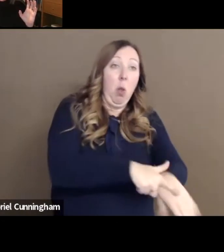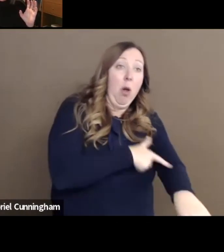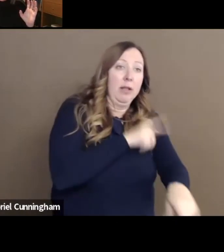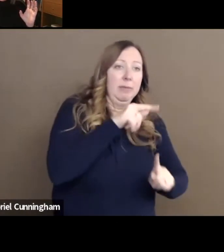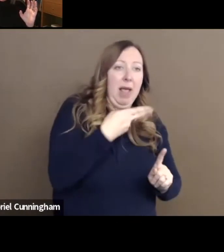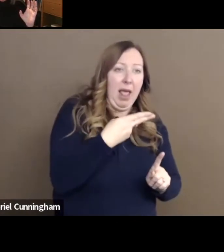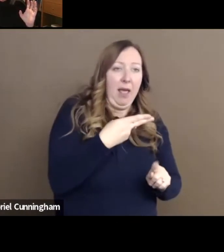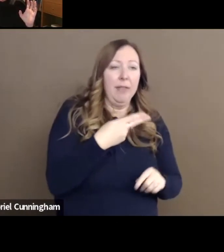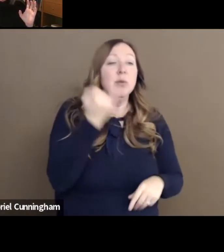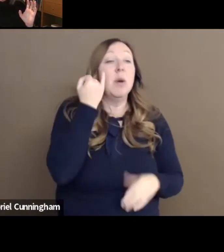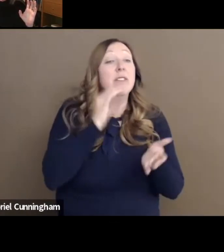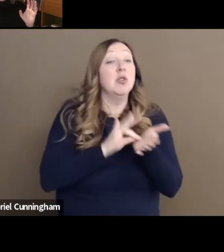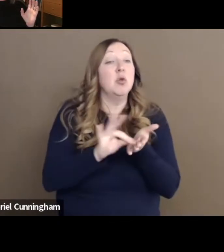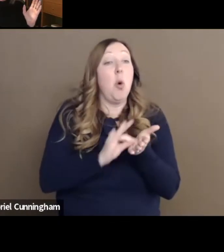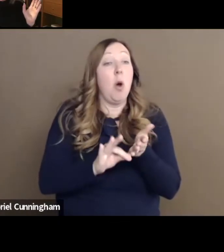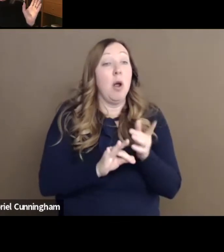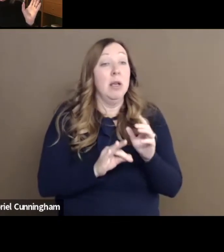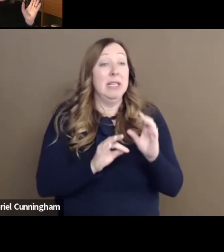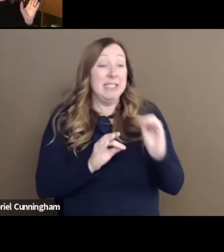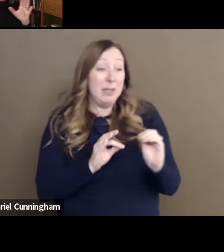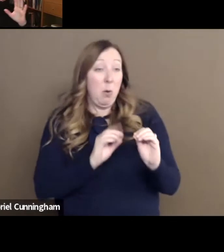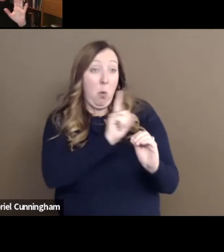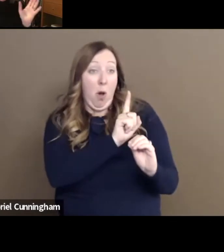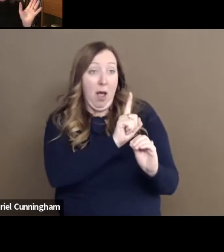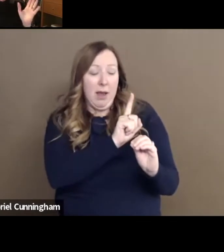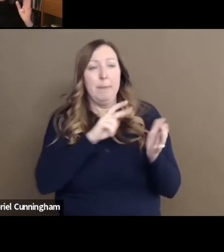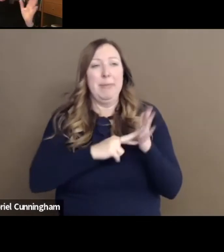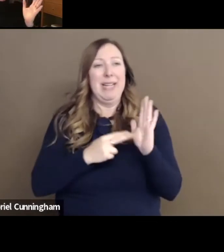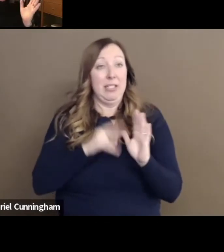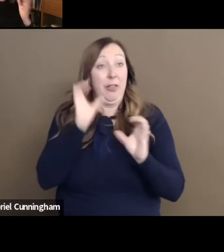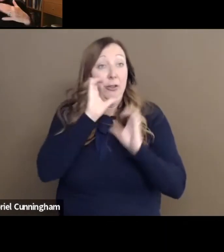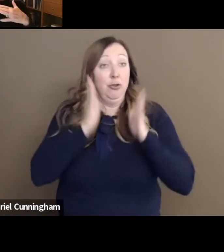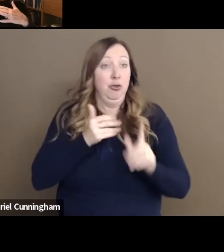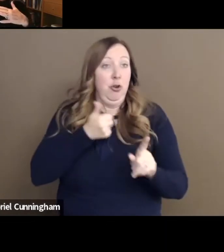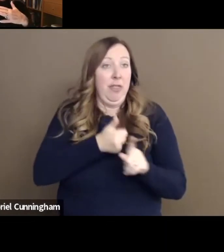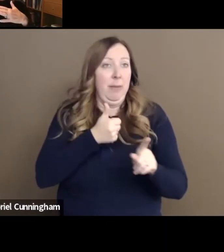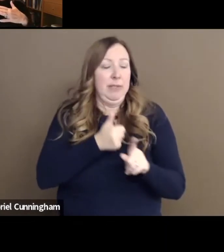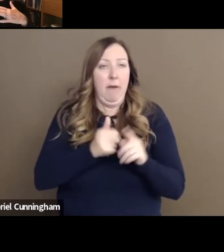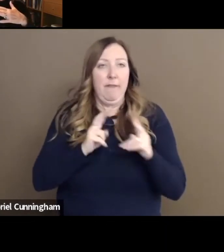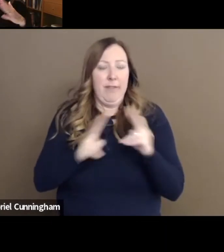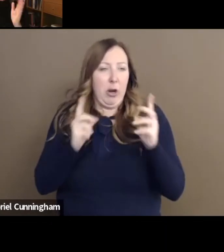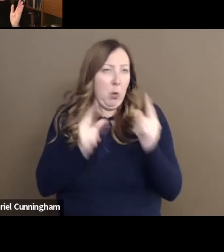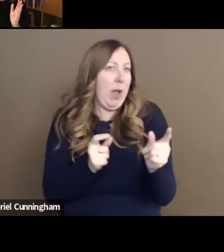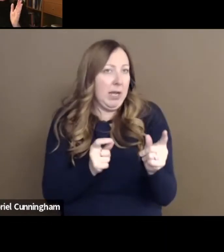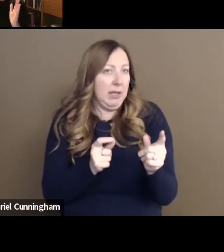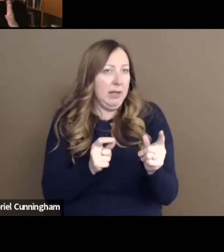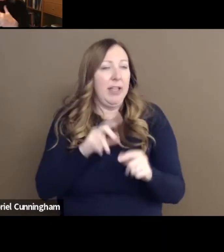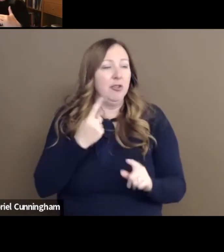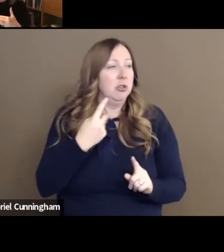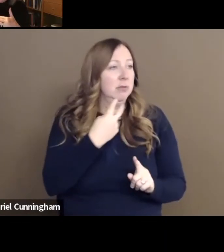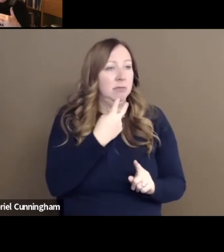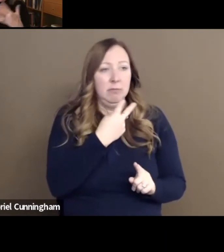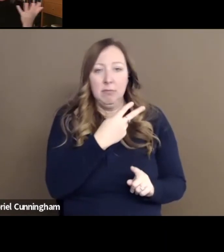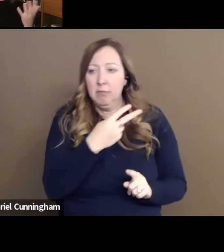searcher they're basically just doing either the just one